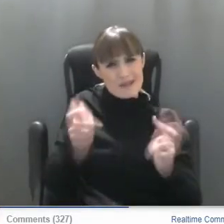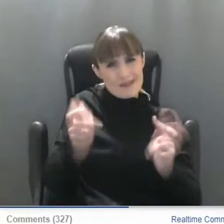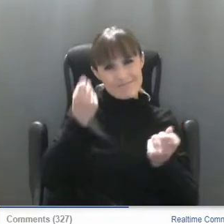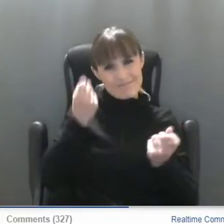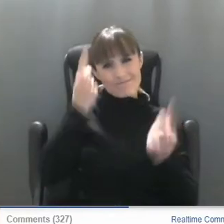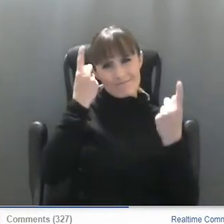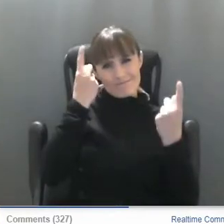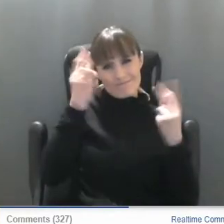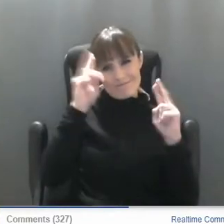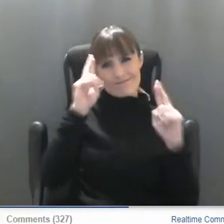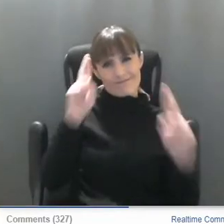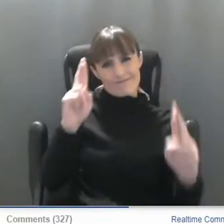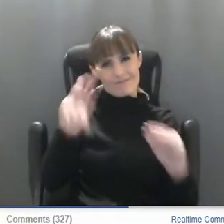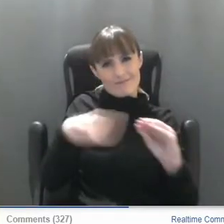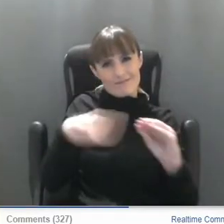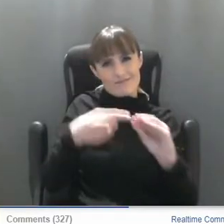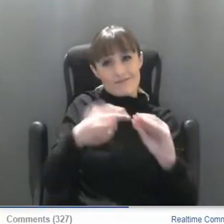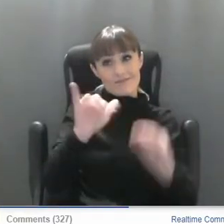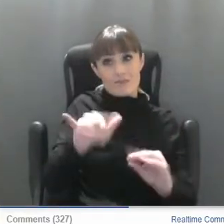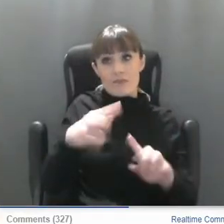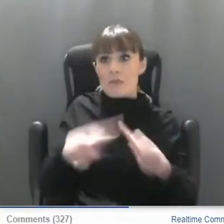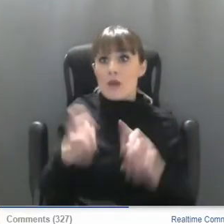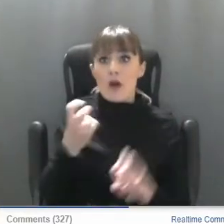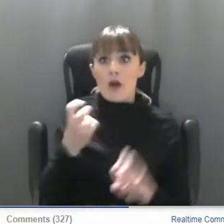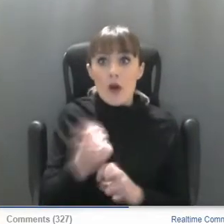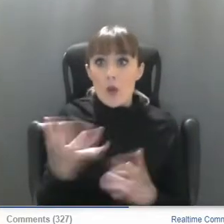people- when the animals are doing something amazing, people start to forget